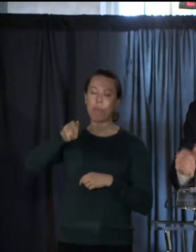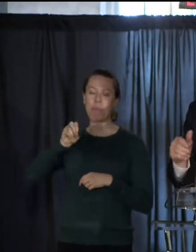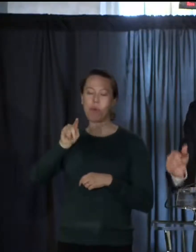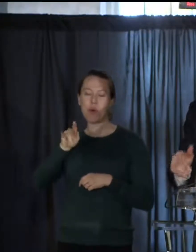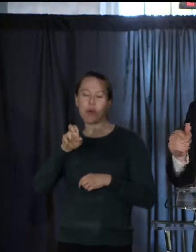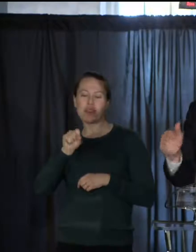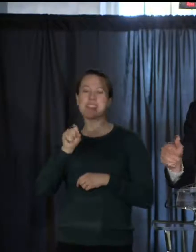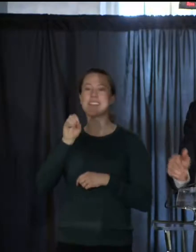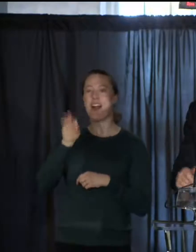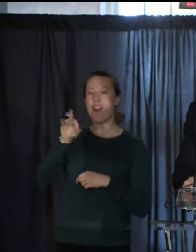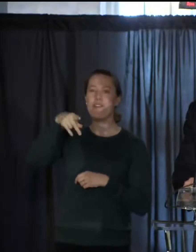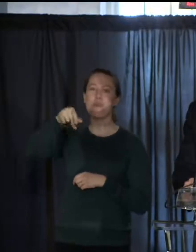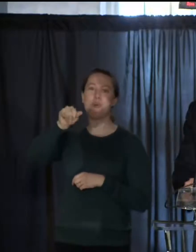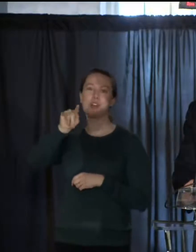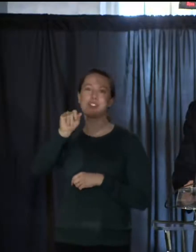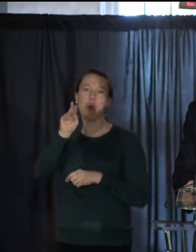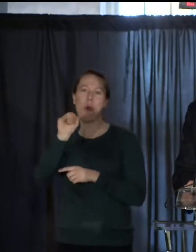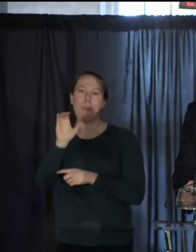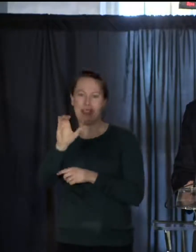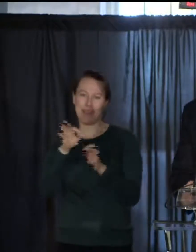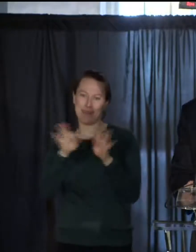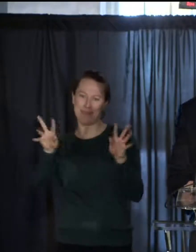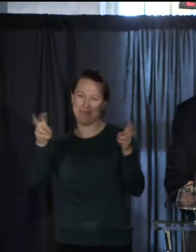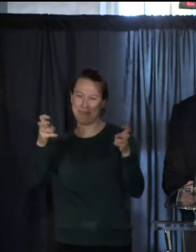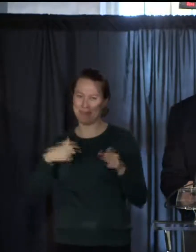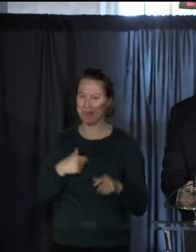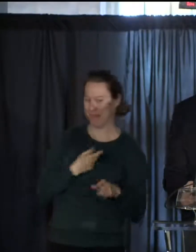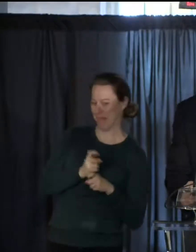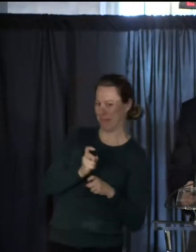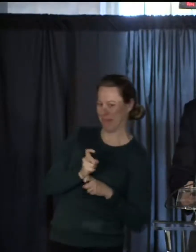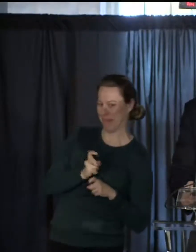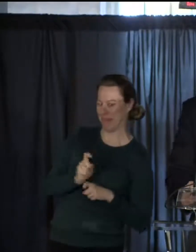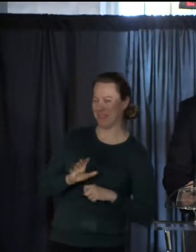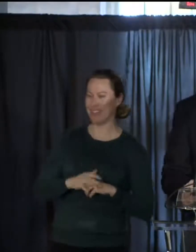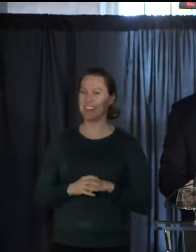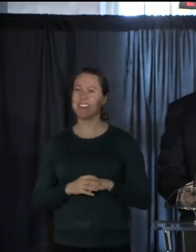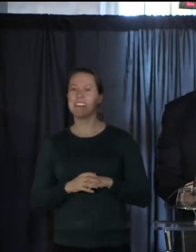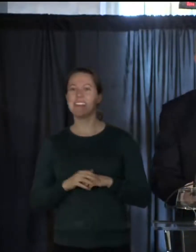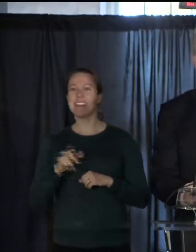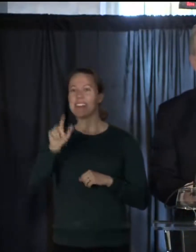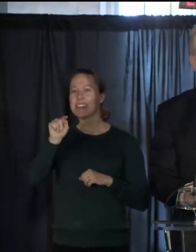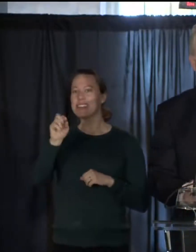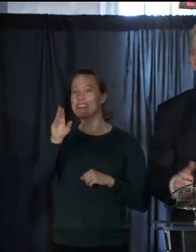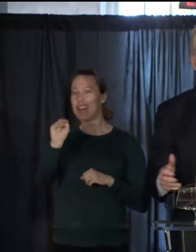TO JOIN WITH TOM CARPER, SENATOR FROM DELAWARE, RIGHT AFTER